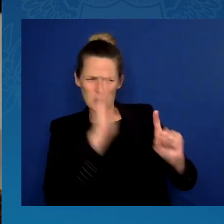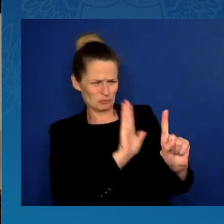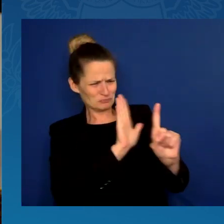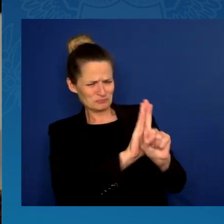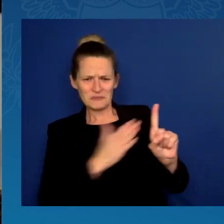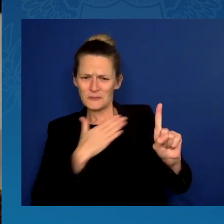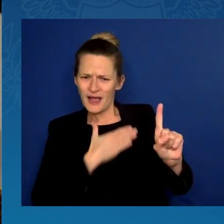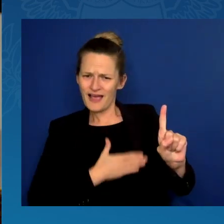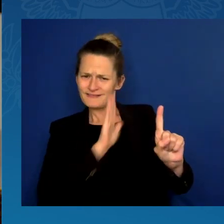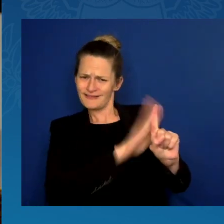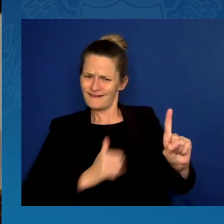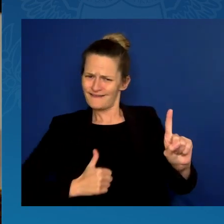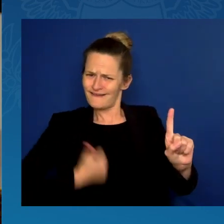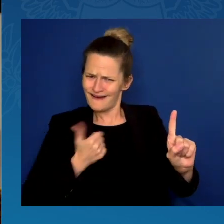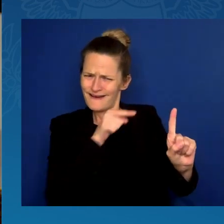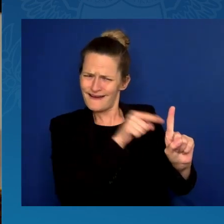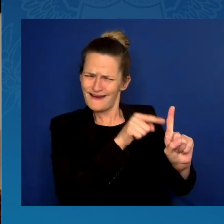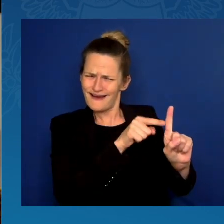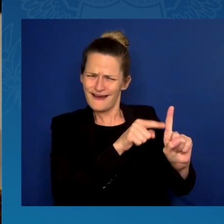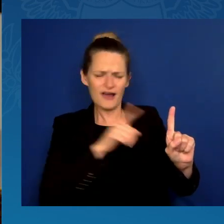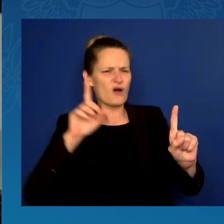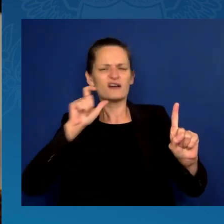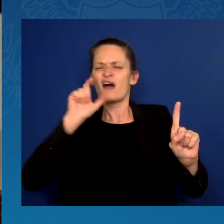to tell them what is in their best interest.